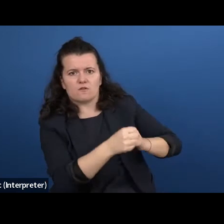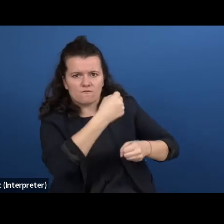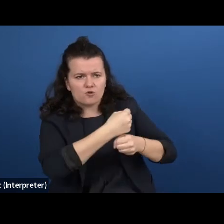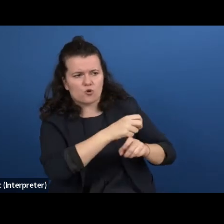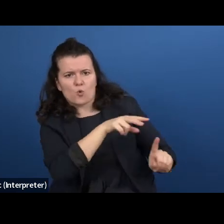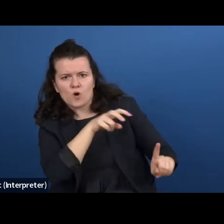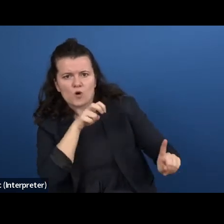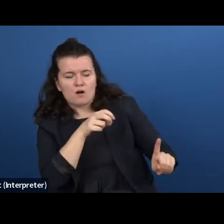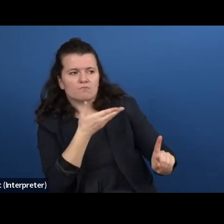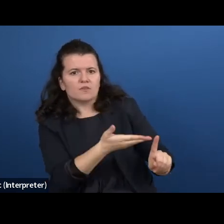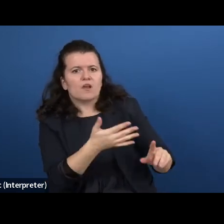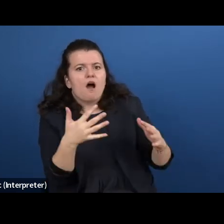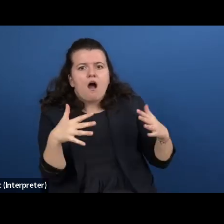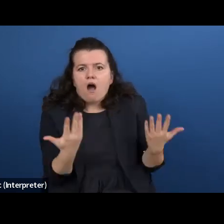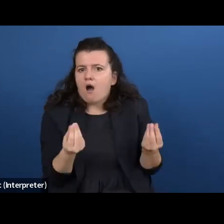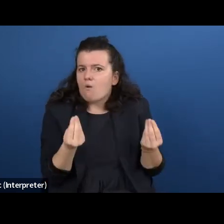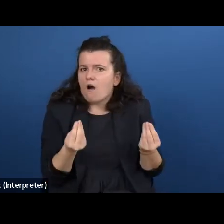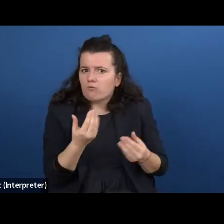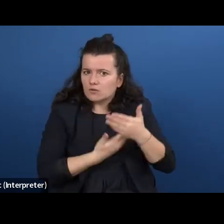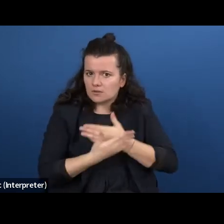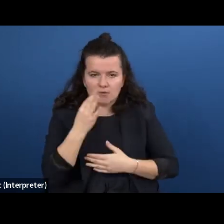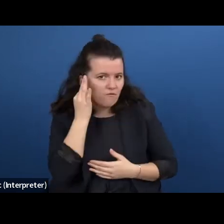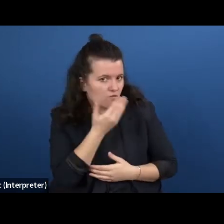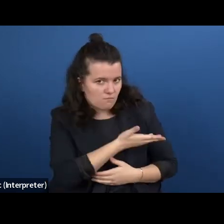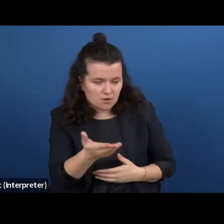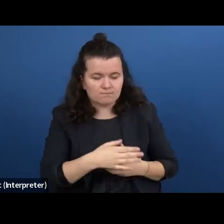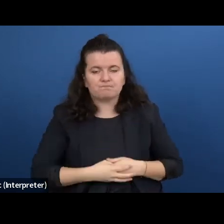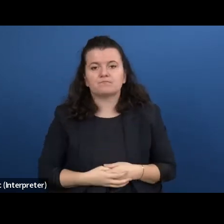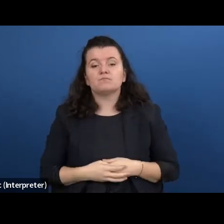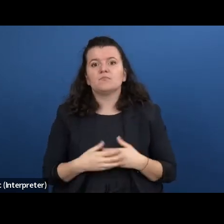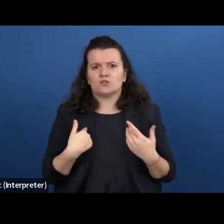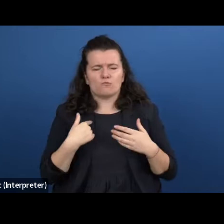and existing policy to fight trafficking and sexual exploitation